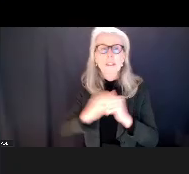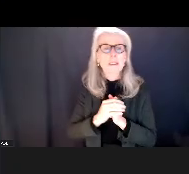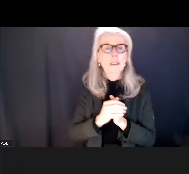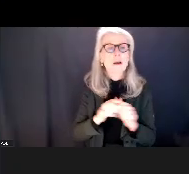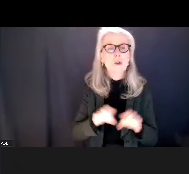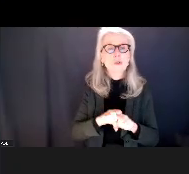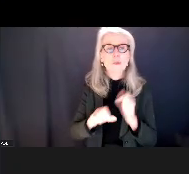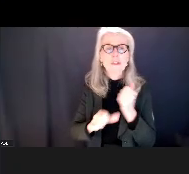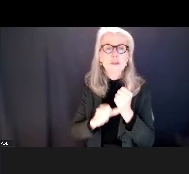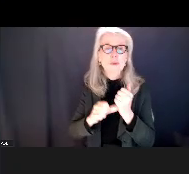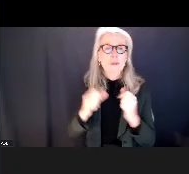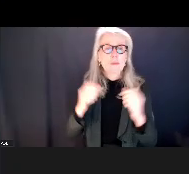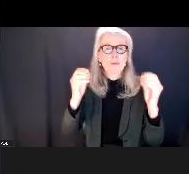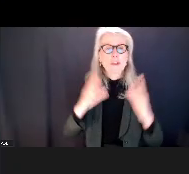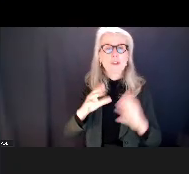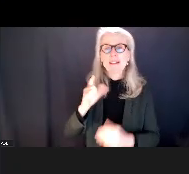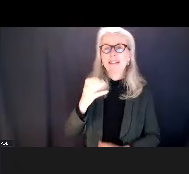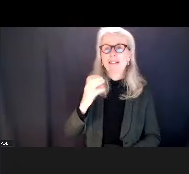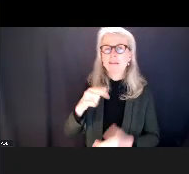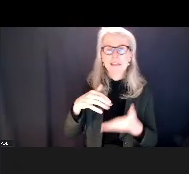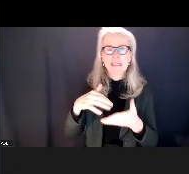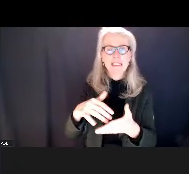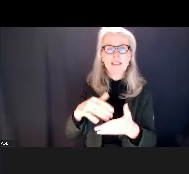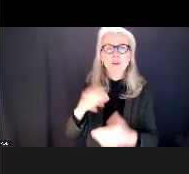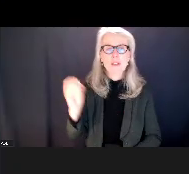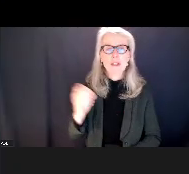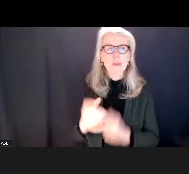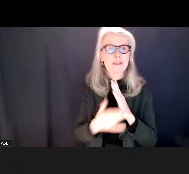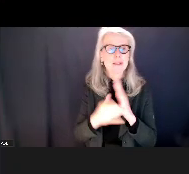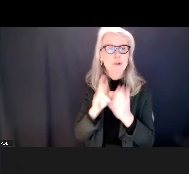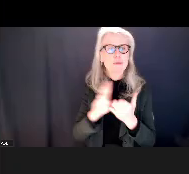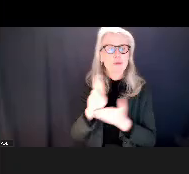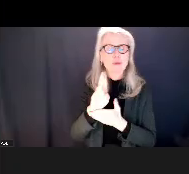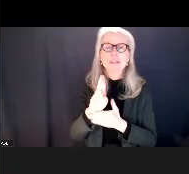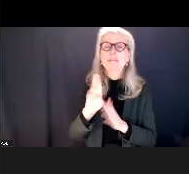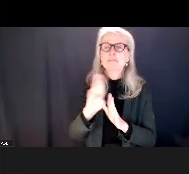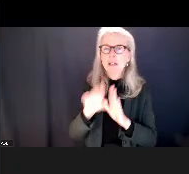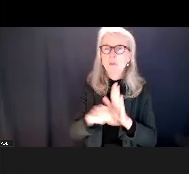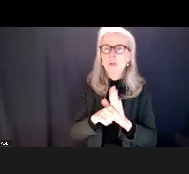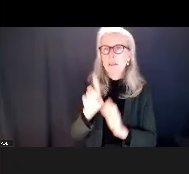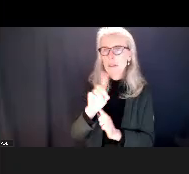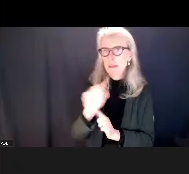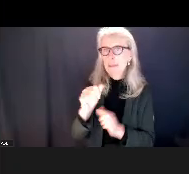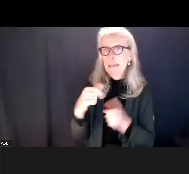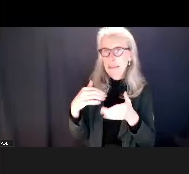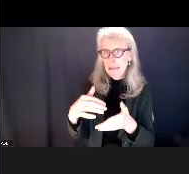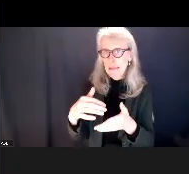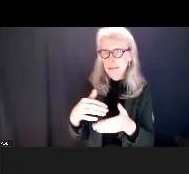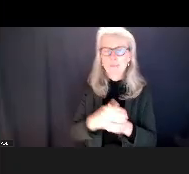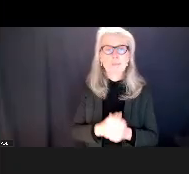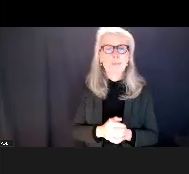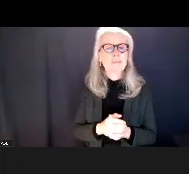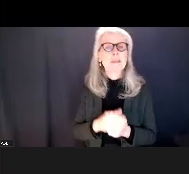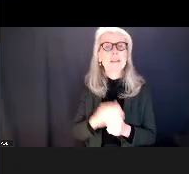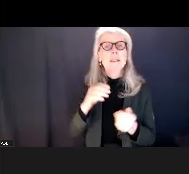Tech University with a background in Disability Studies. I come to disability research as someone